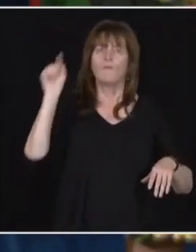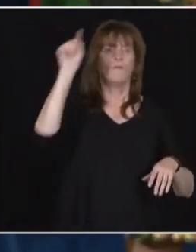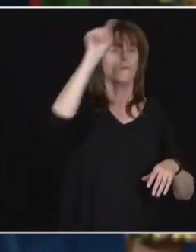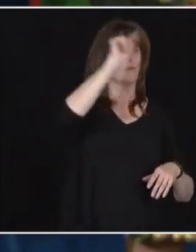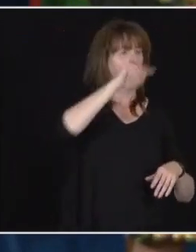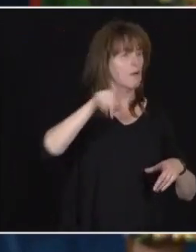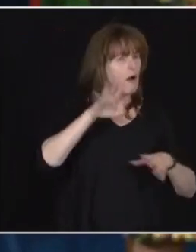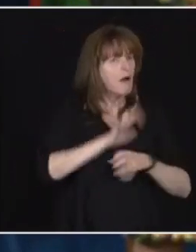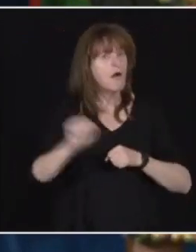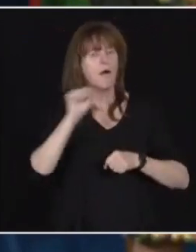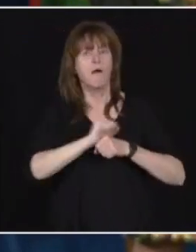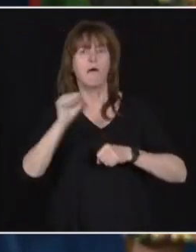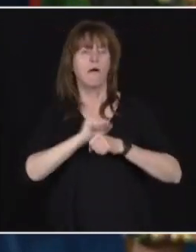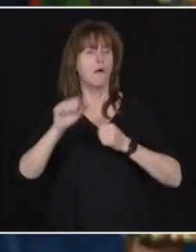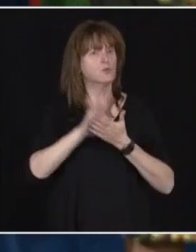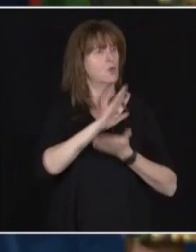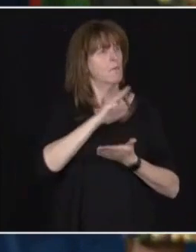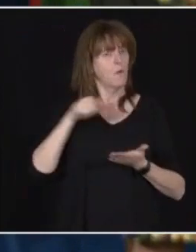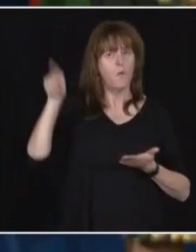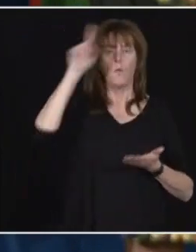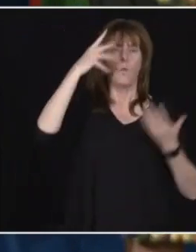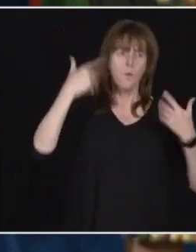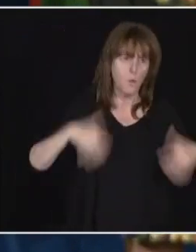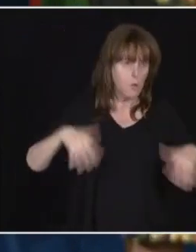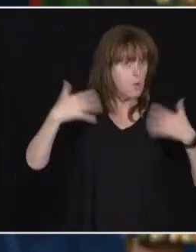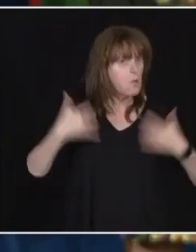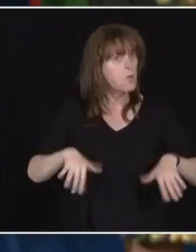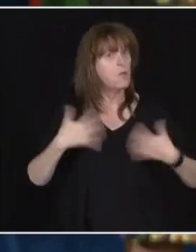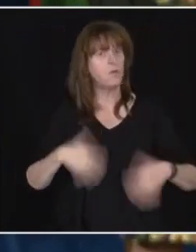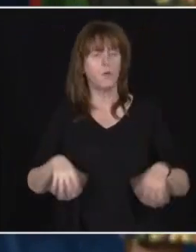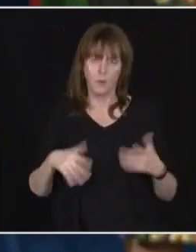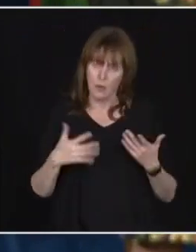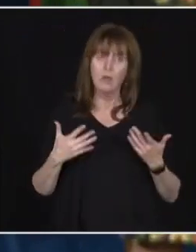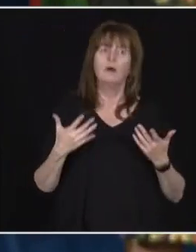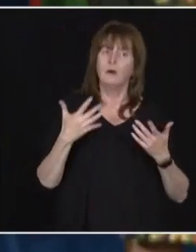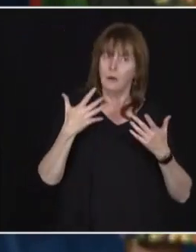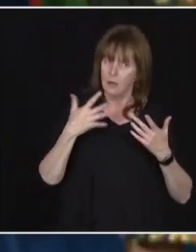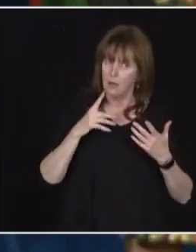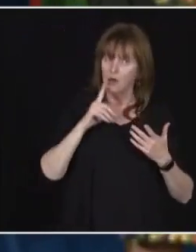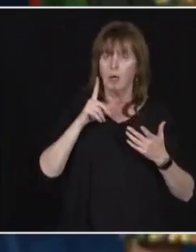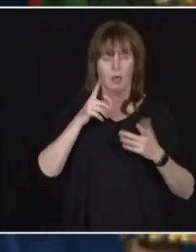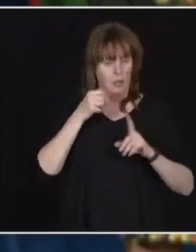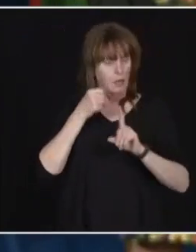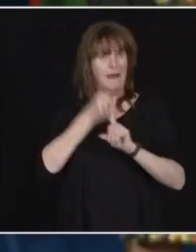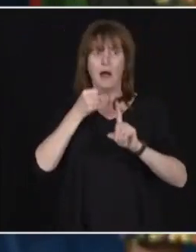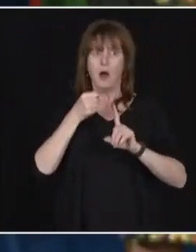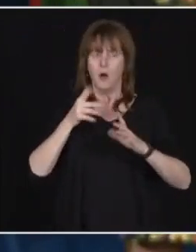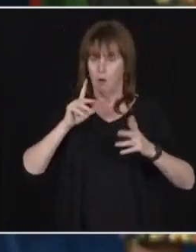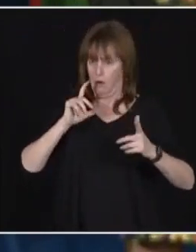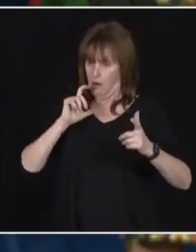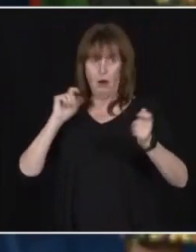serve others school boards that will make the request? I want to acknowledge the work that has been done across school boards.